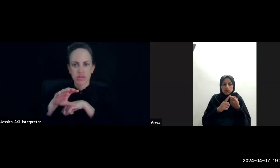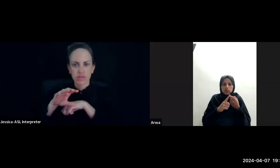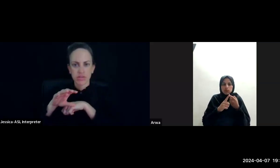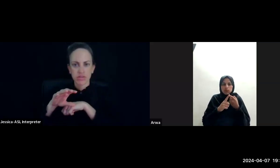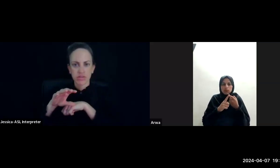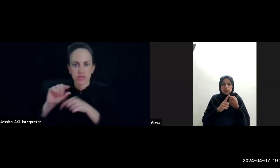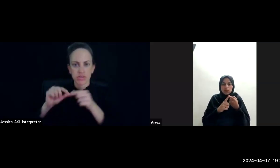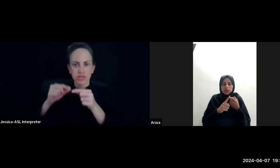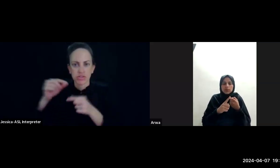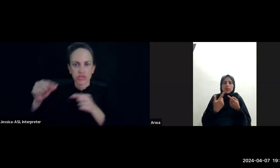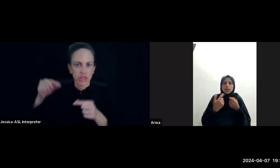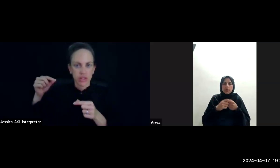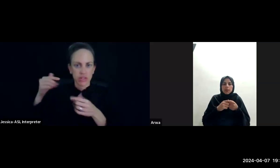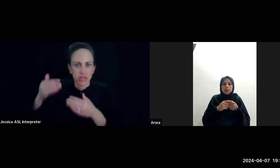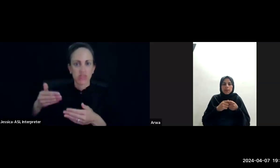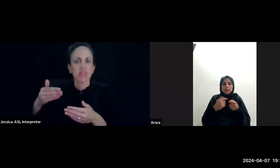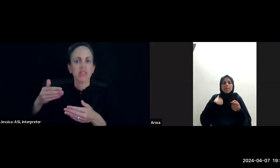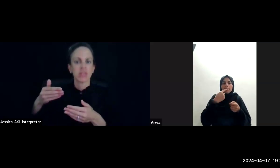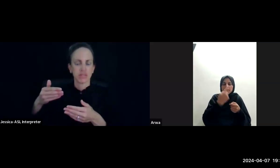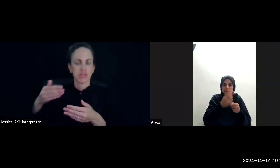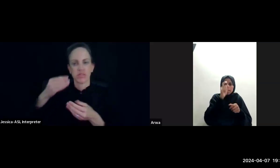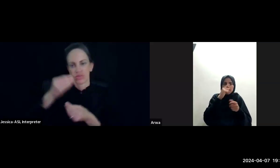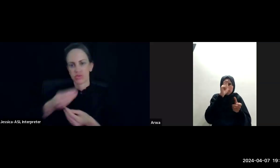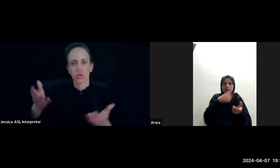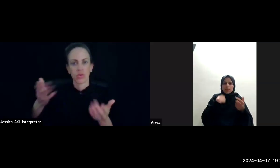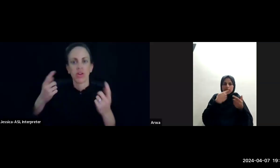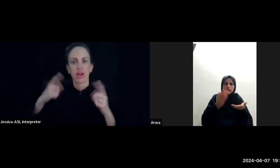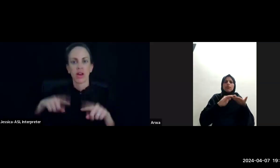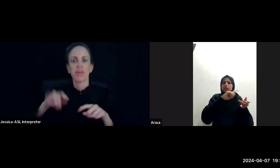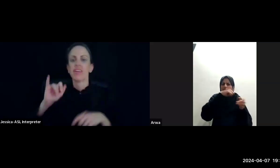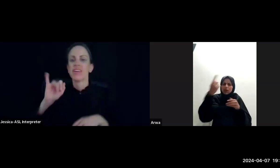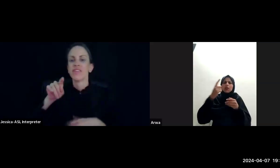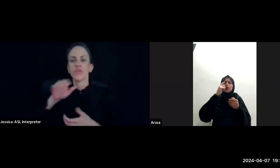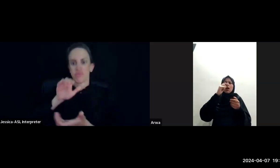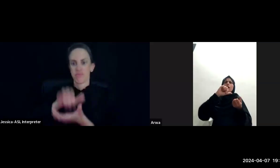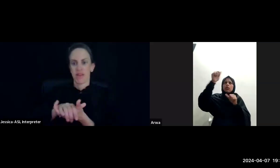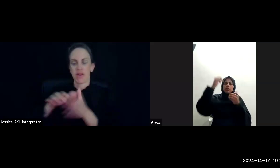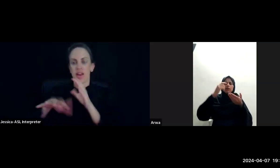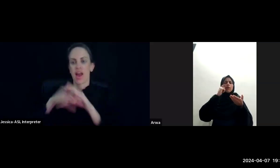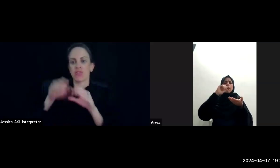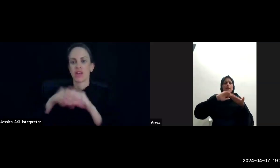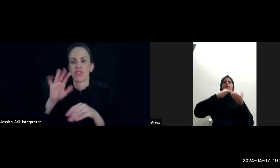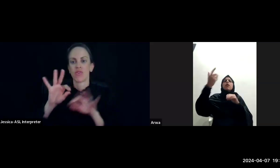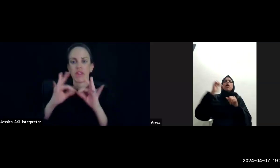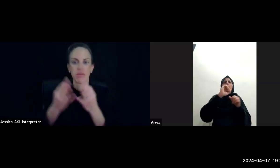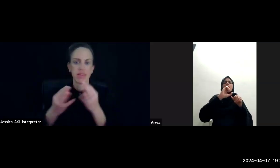inheritance and we told her clearly if you marry outside your family, outside your community, then